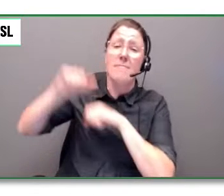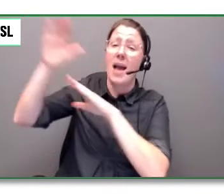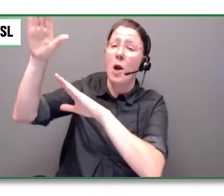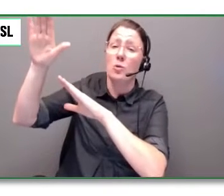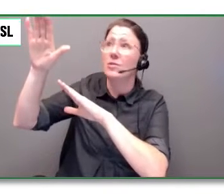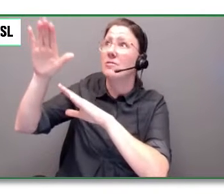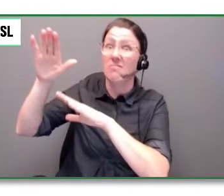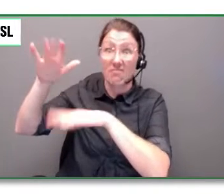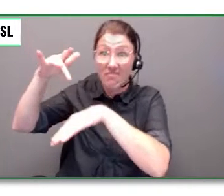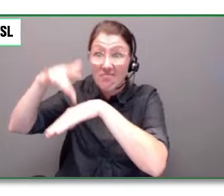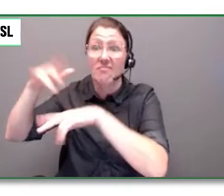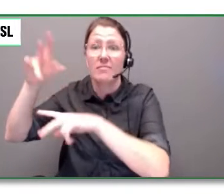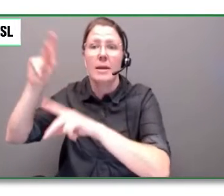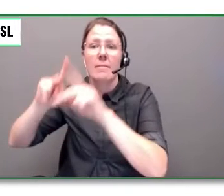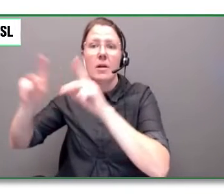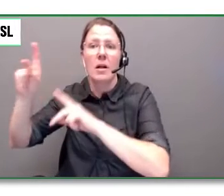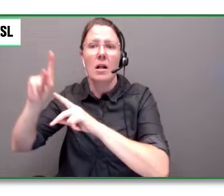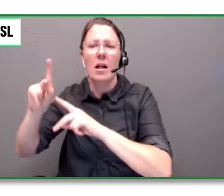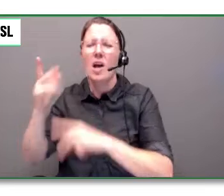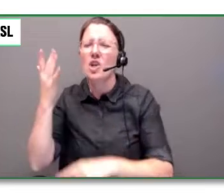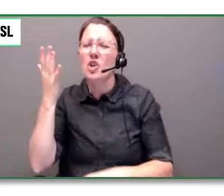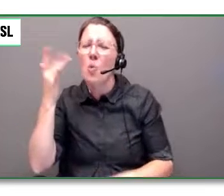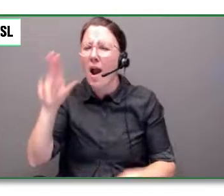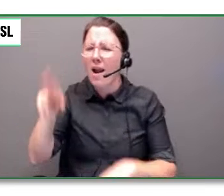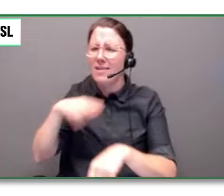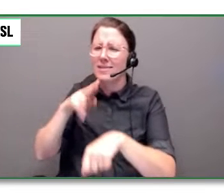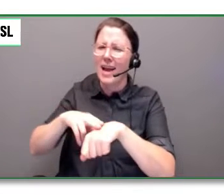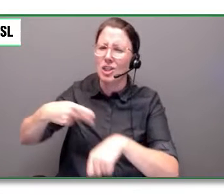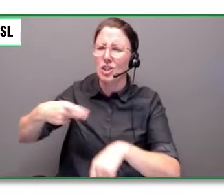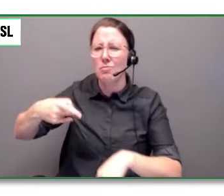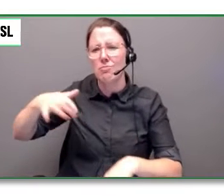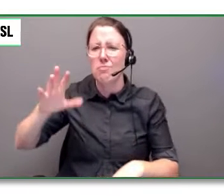crowd, the indolent millions born on wheels and suckled on gasoline who